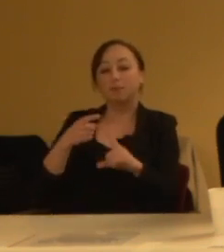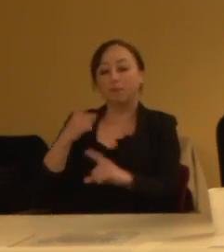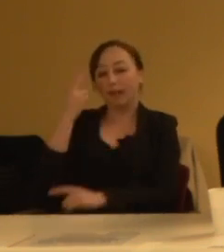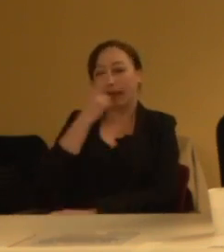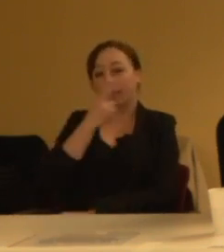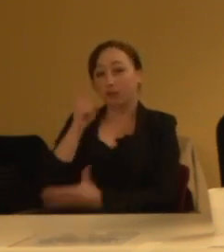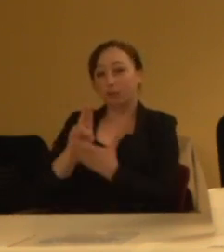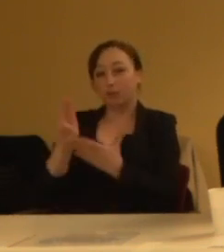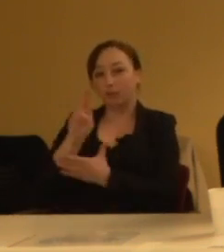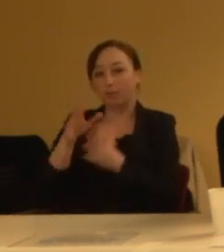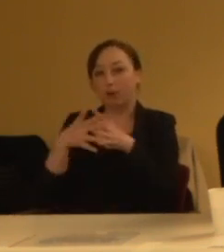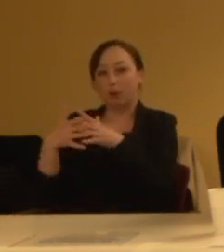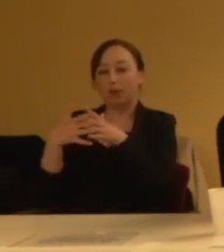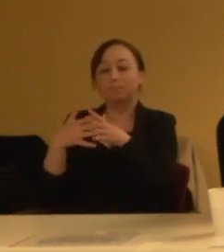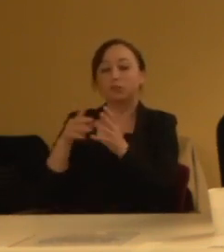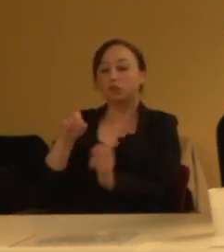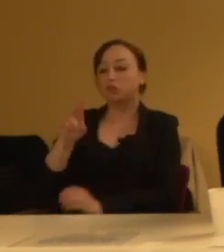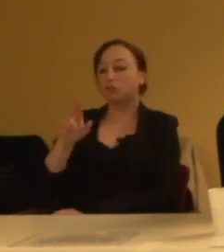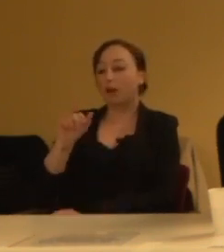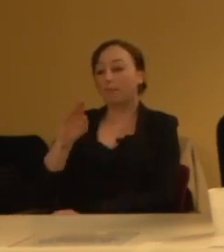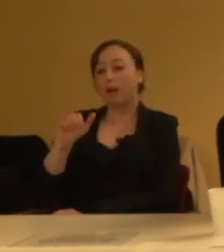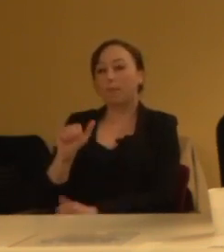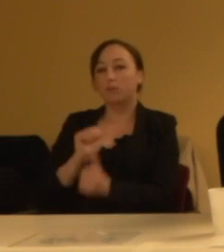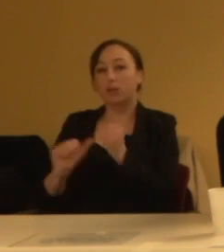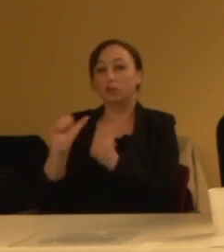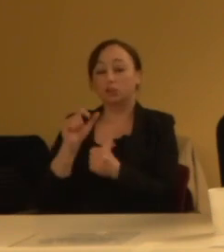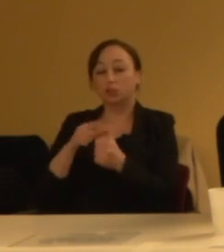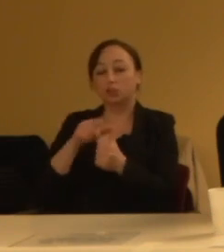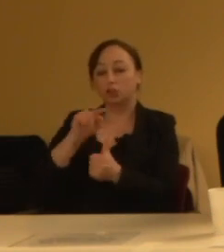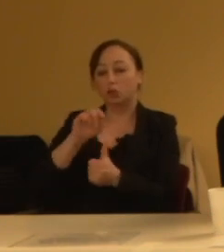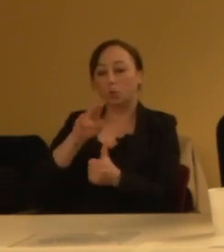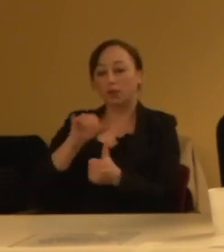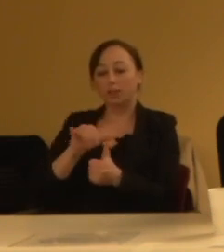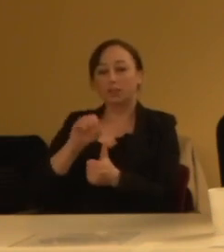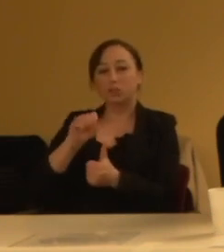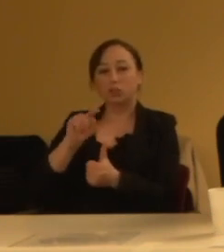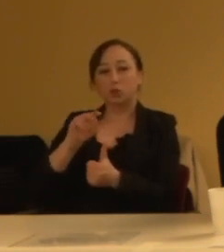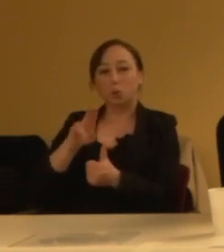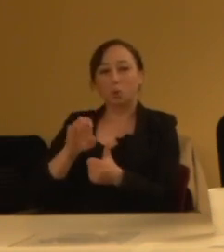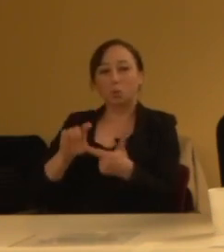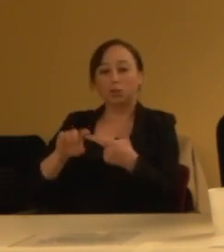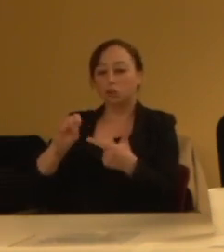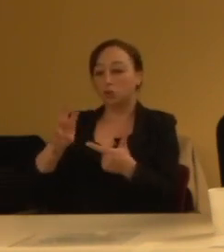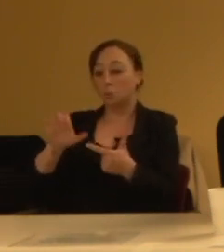Her dramaturgical productions include Tony Stone, and Sweat at the Goodman. Oh, I saw that one.